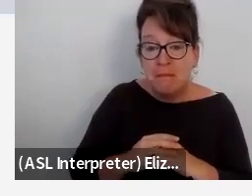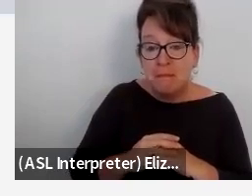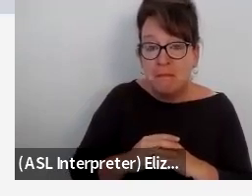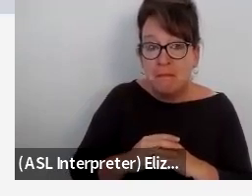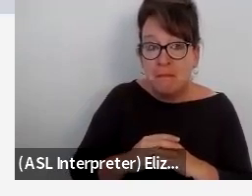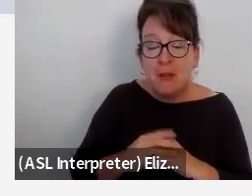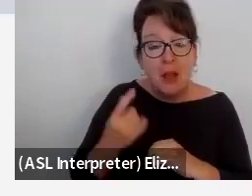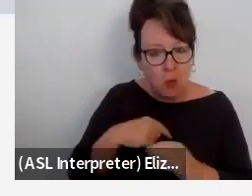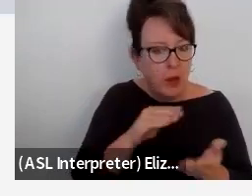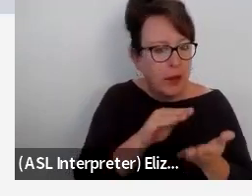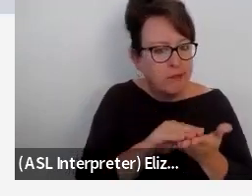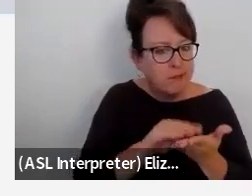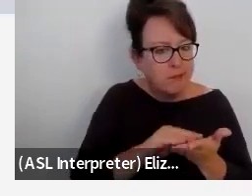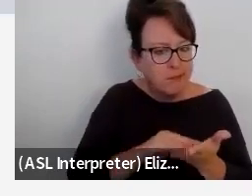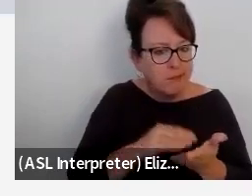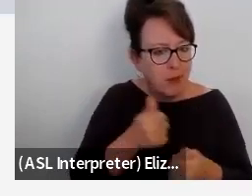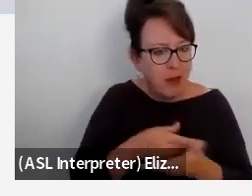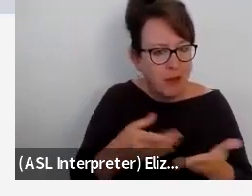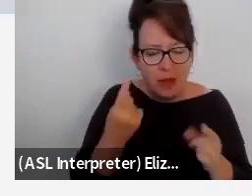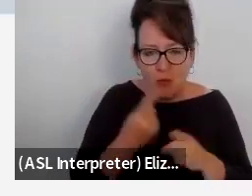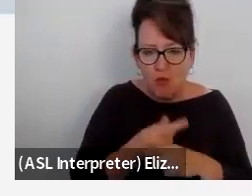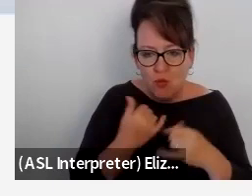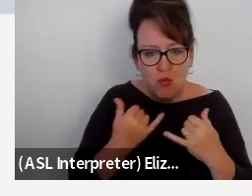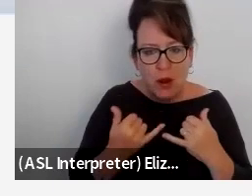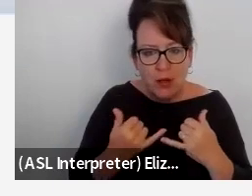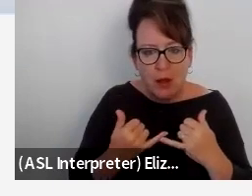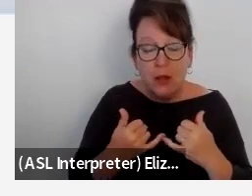with transitioning back to some slides.